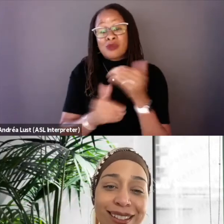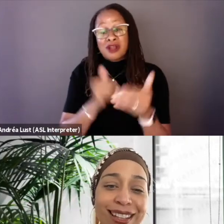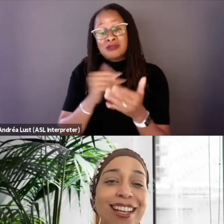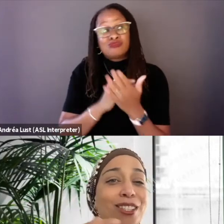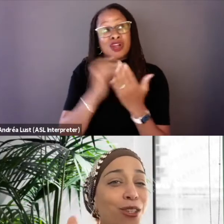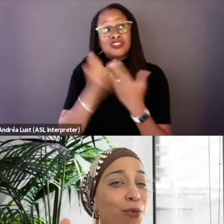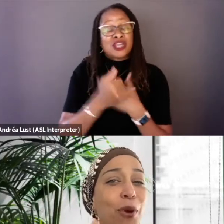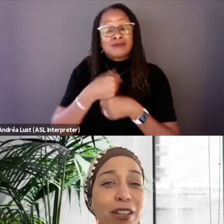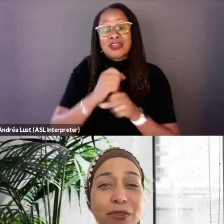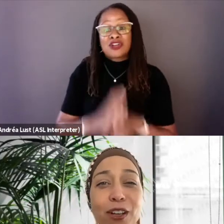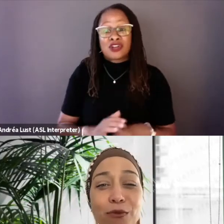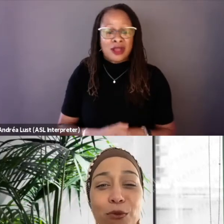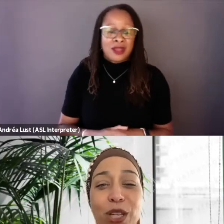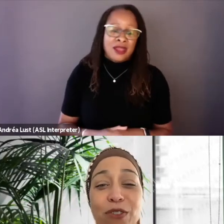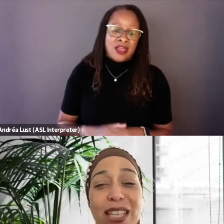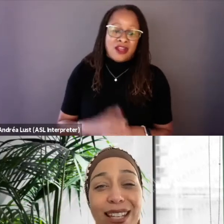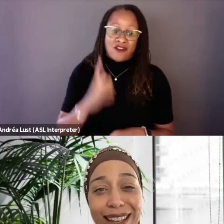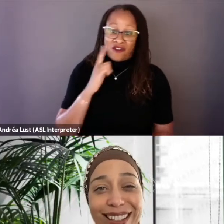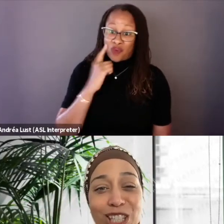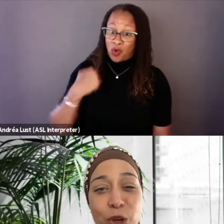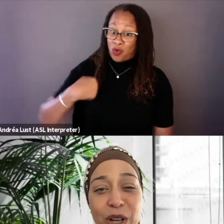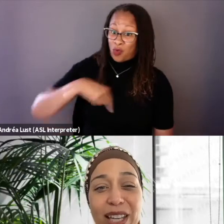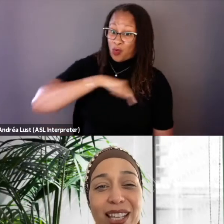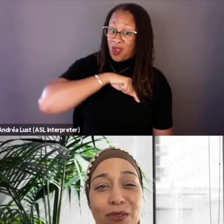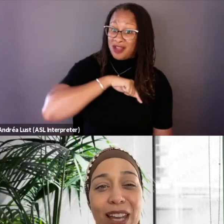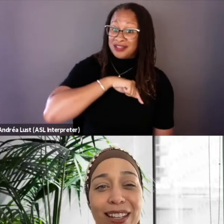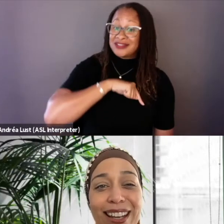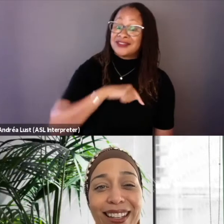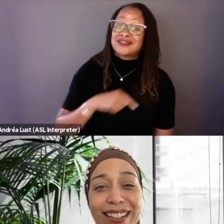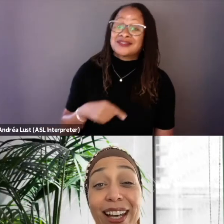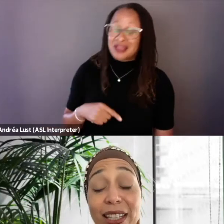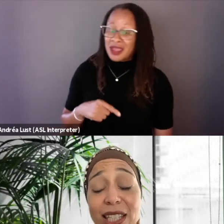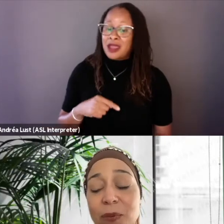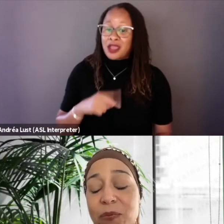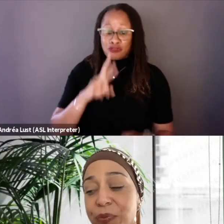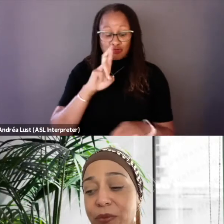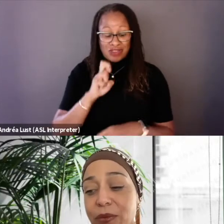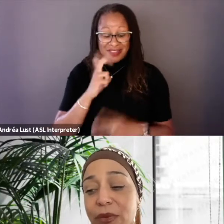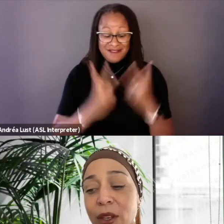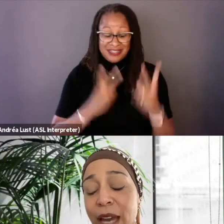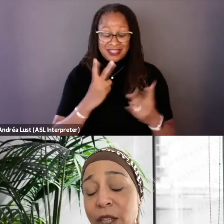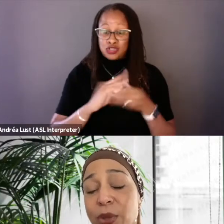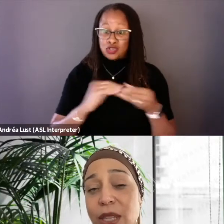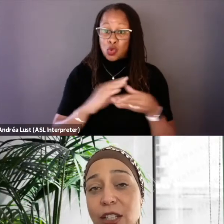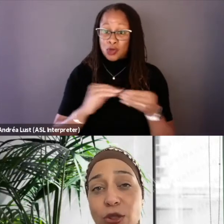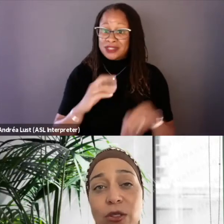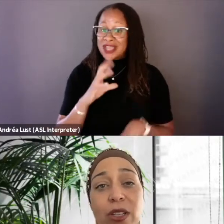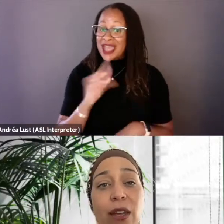to the point of revisiting stories and cuts, I think we stayed true to that.